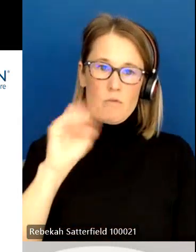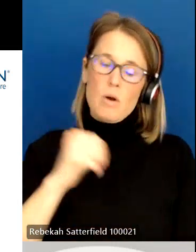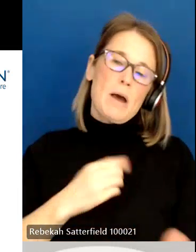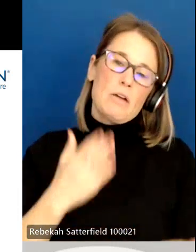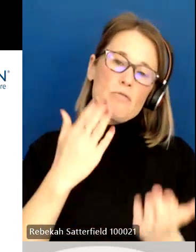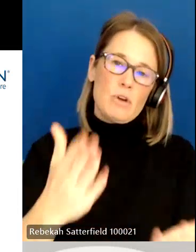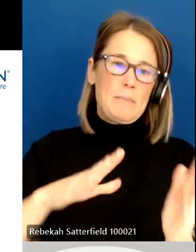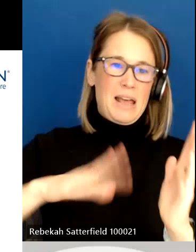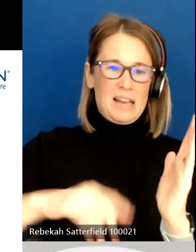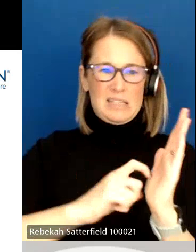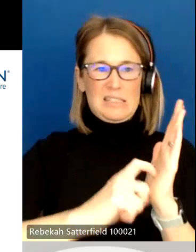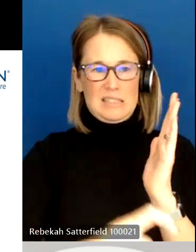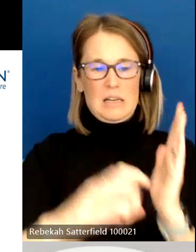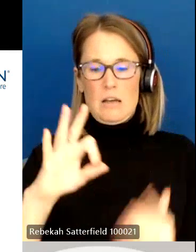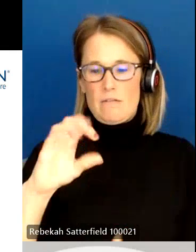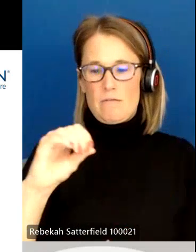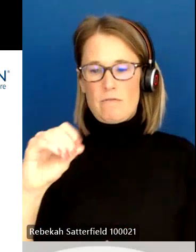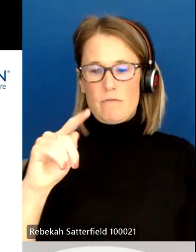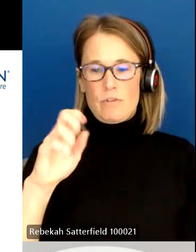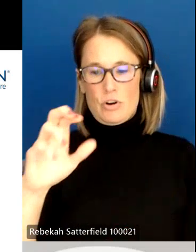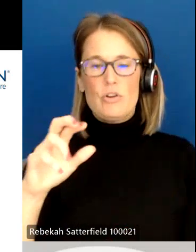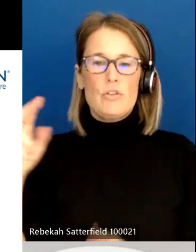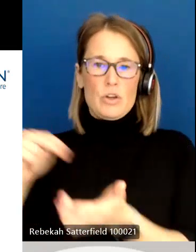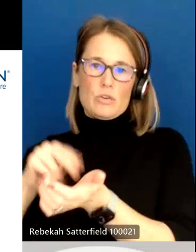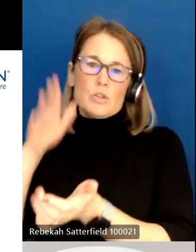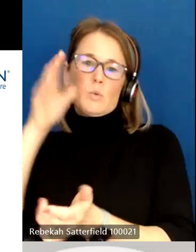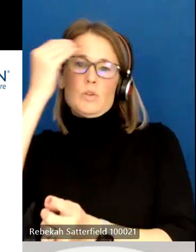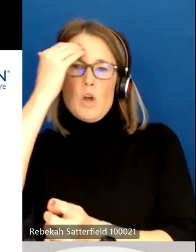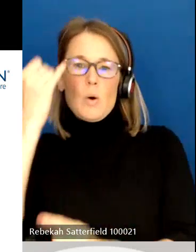that the nurse knows she's giving the Portuguese one where it's a Spanish one or as one nor said